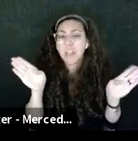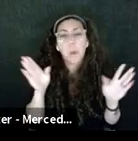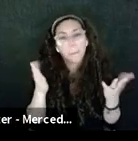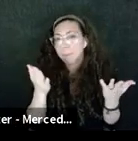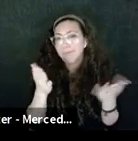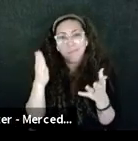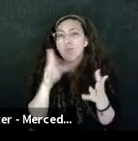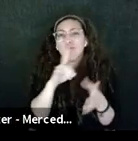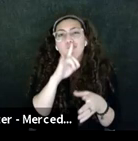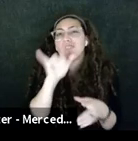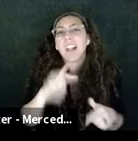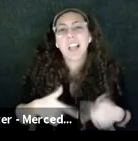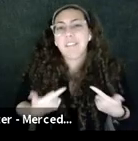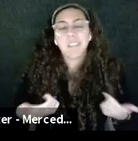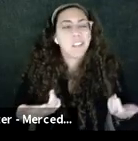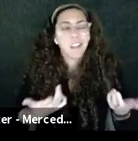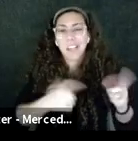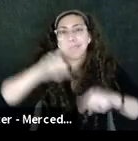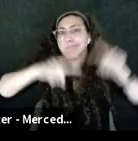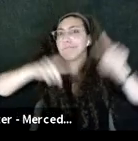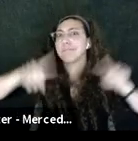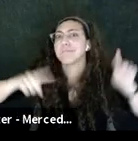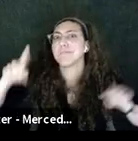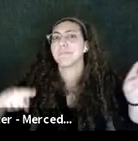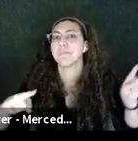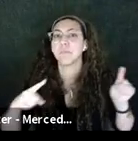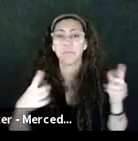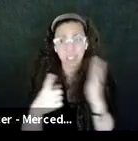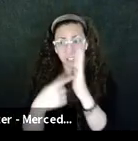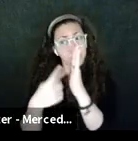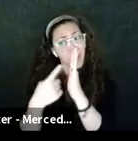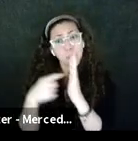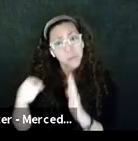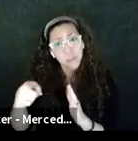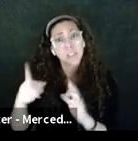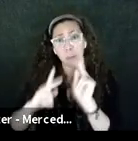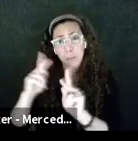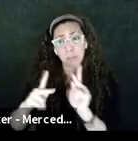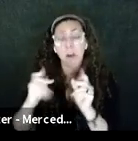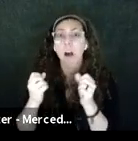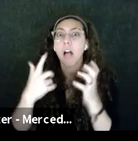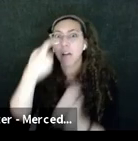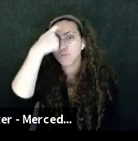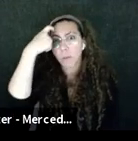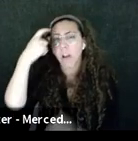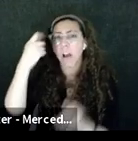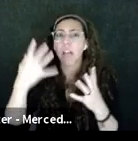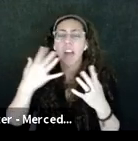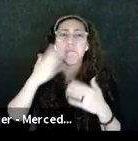Jason Williams: Because sometimes we have folks that are extremely successful who have experienced a lot of trauma and maybe even foster care.